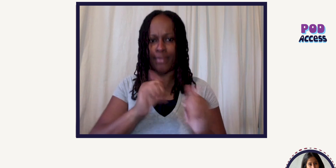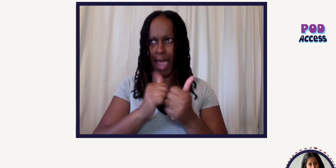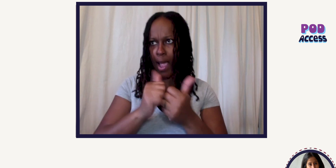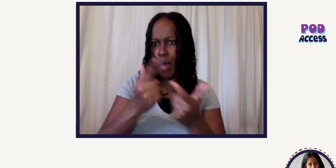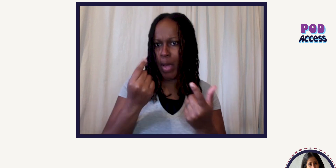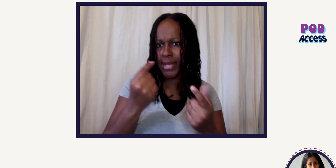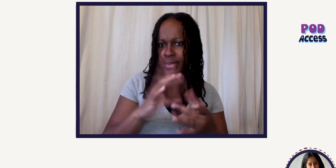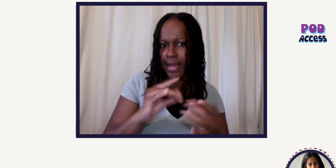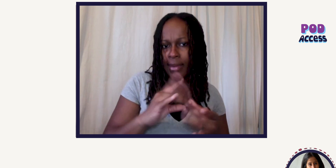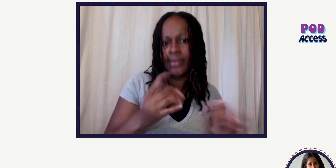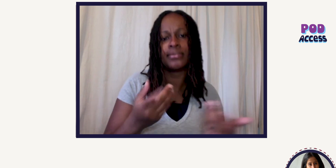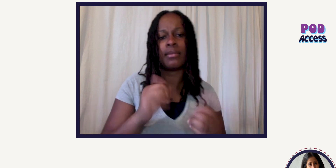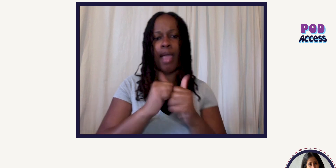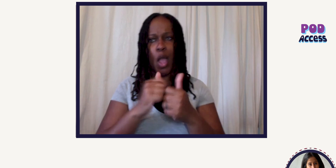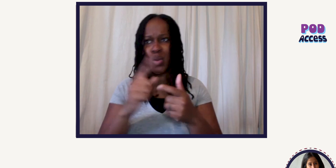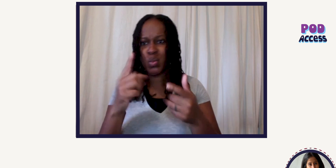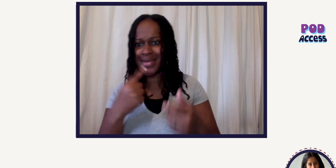to the conversation ‘cause it’s all moving so quickly.